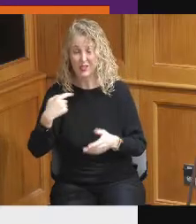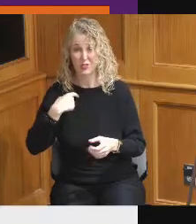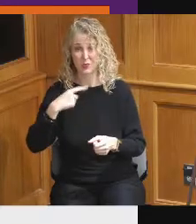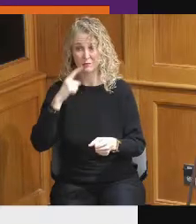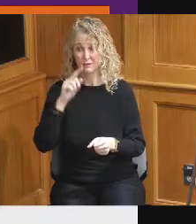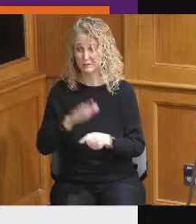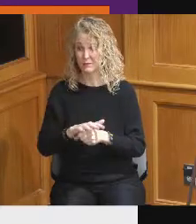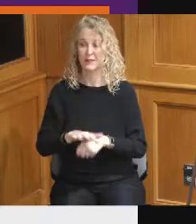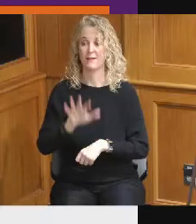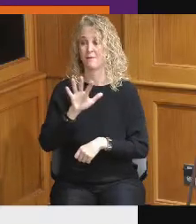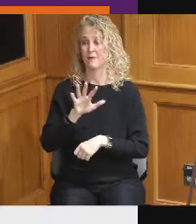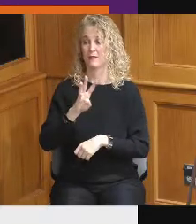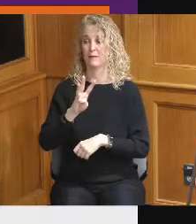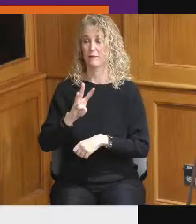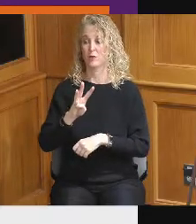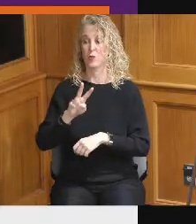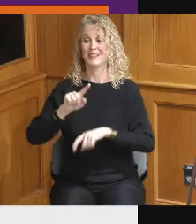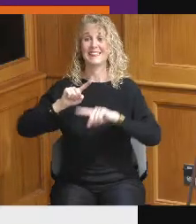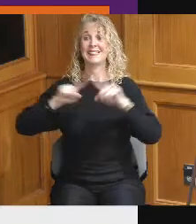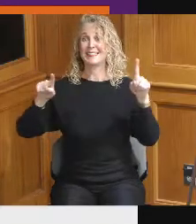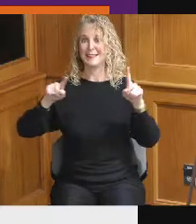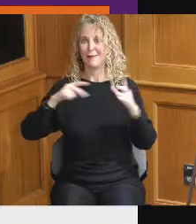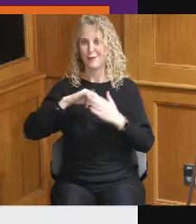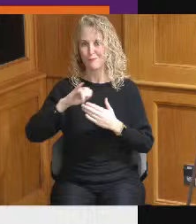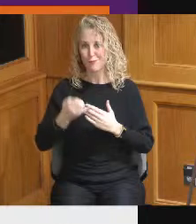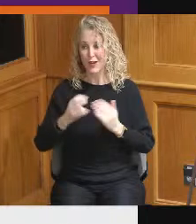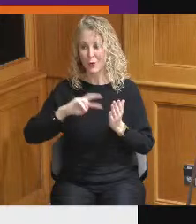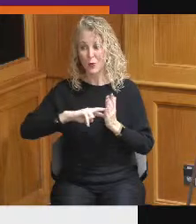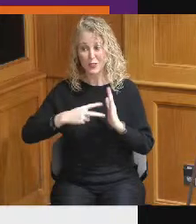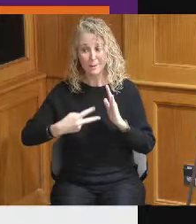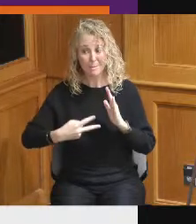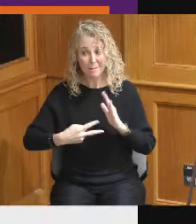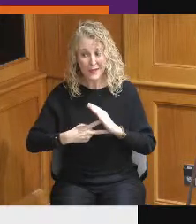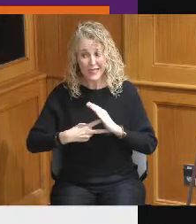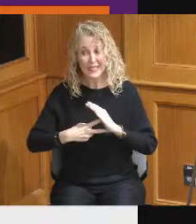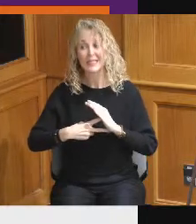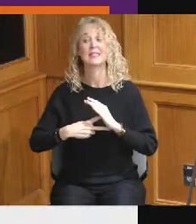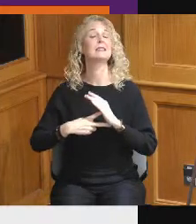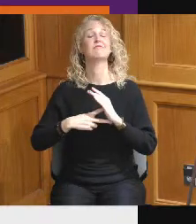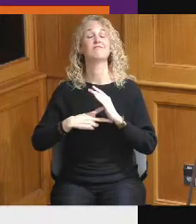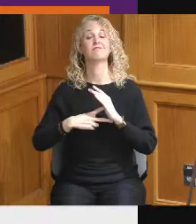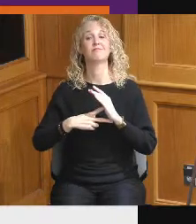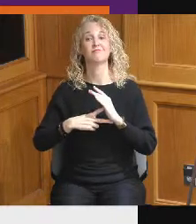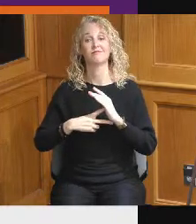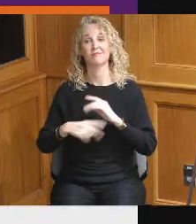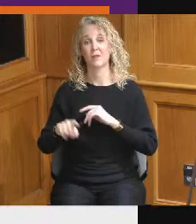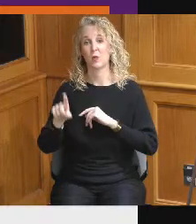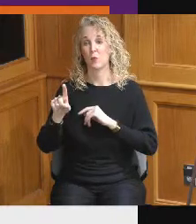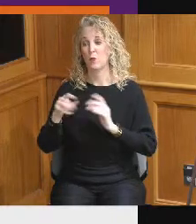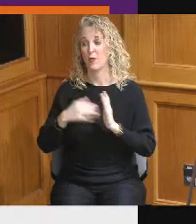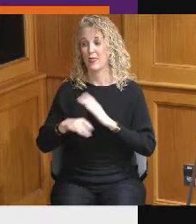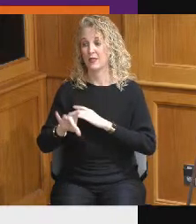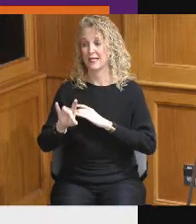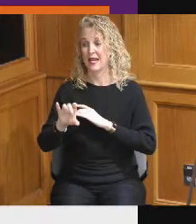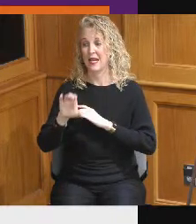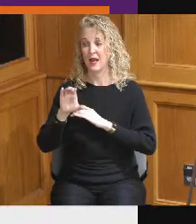different projects which resulted in commitments to build or preserve 18003 income restricted units